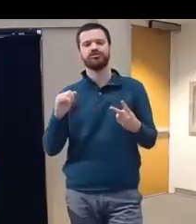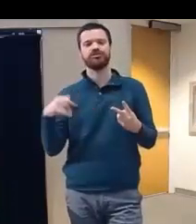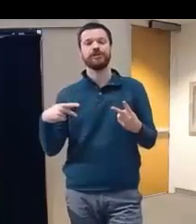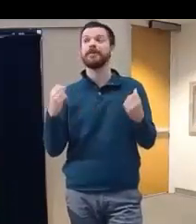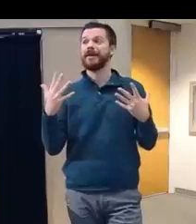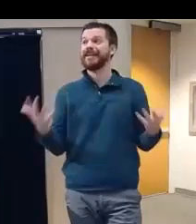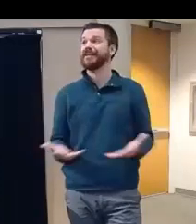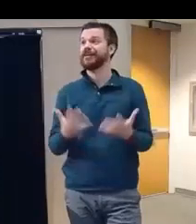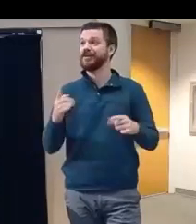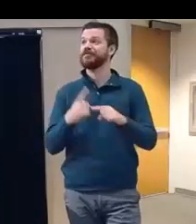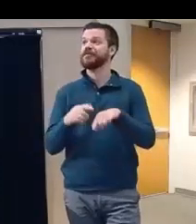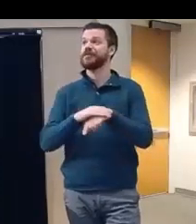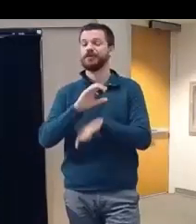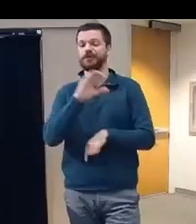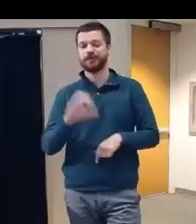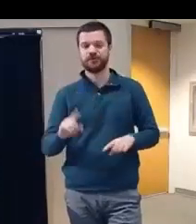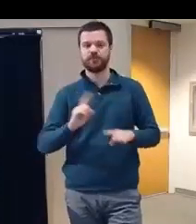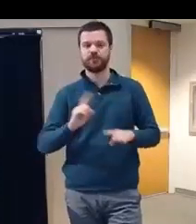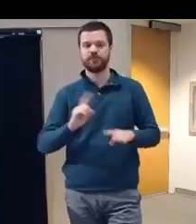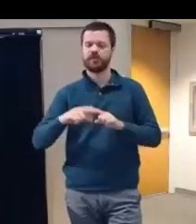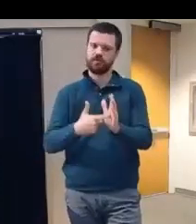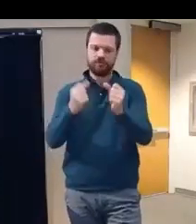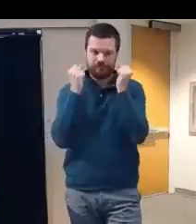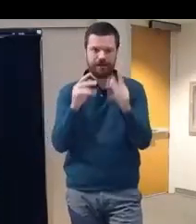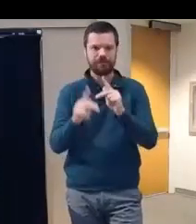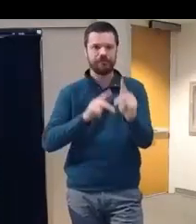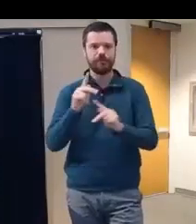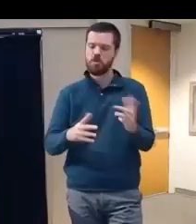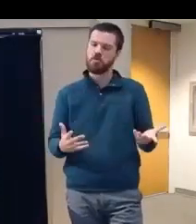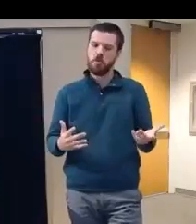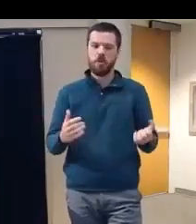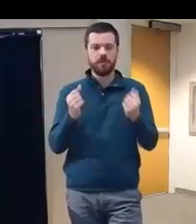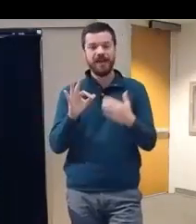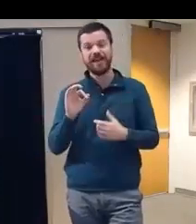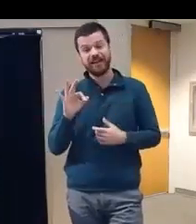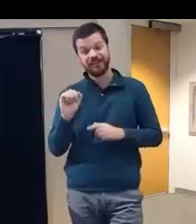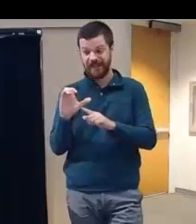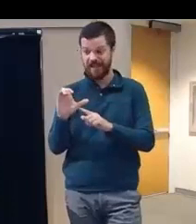but it certainly does take a village we've got faculty many residents are very active teachers